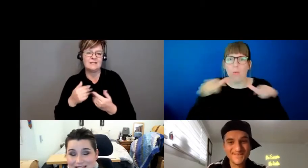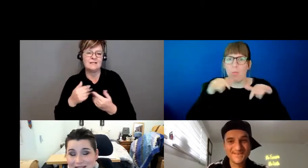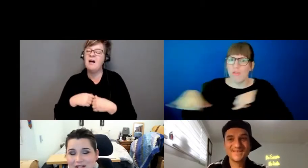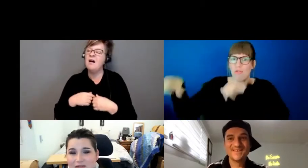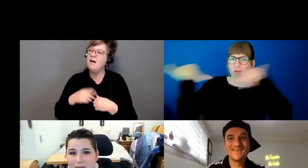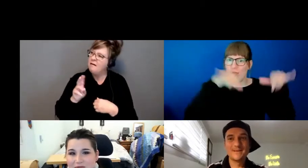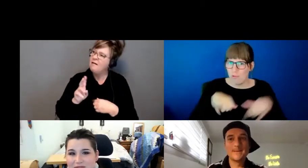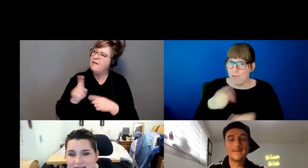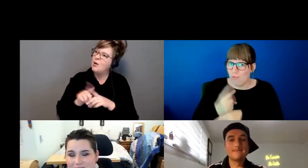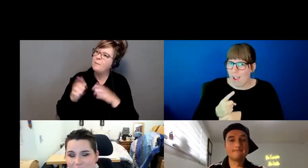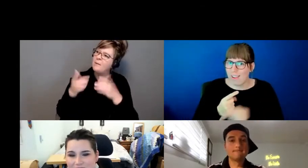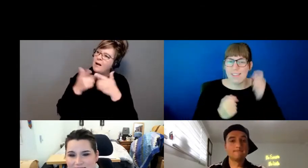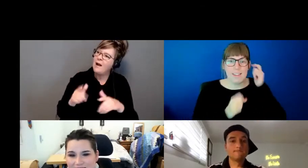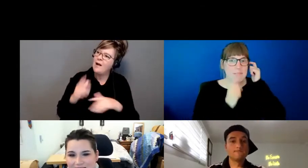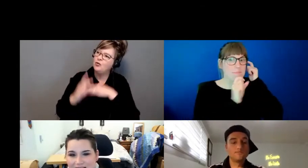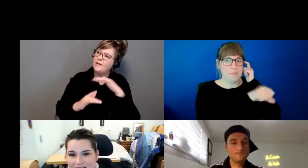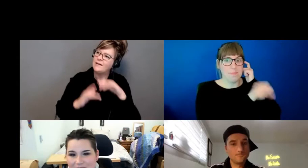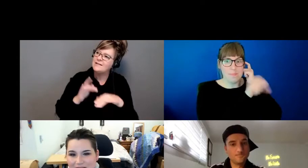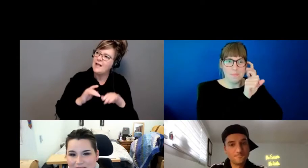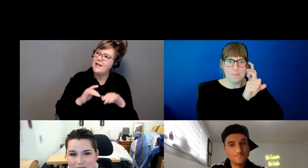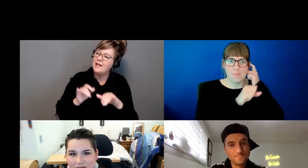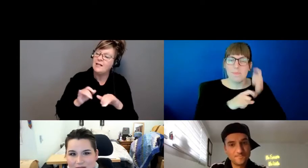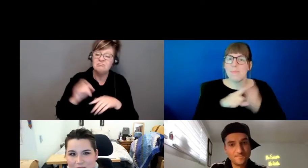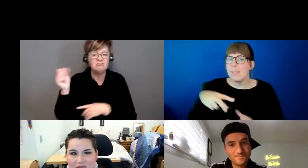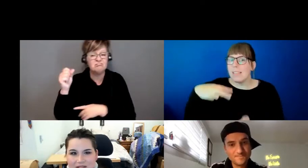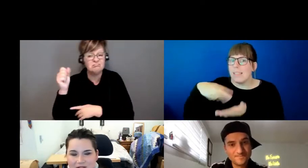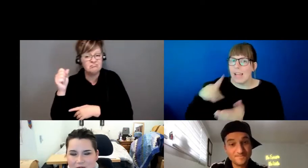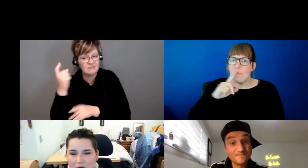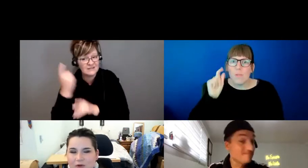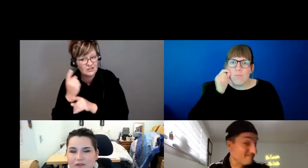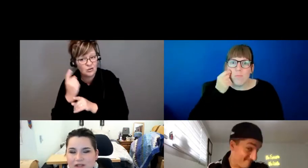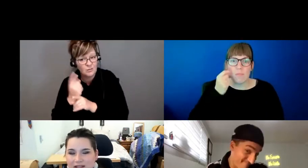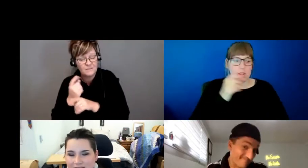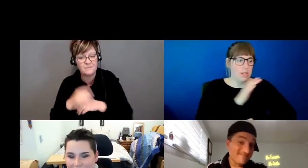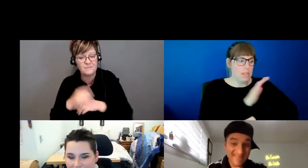WHAT I LOVE ABOUT DANCE AS WELL IS IT COMBINED WITH MUSIC SO PERFECTLY. >> Luca: ABSOLUTELY.